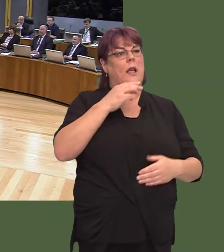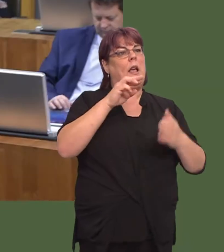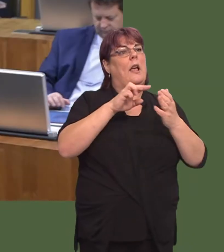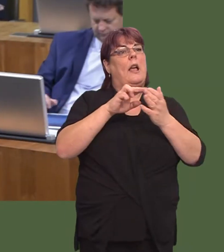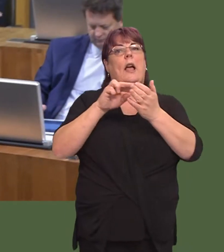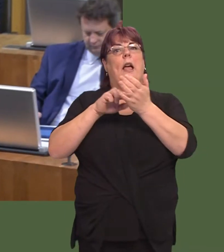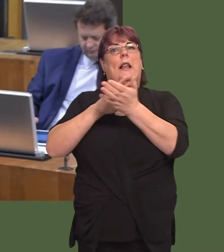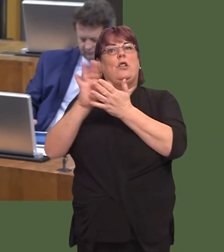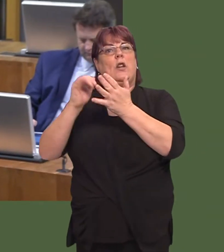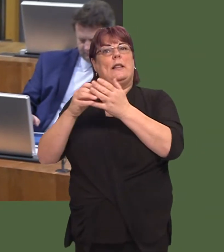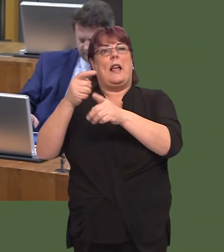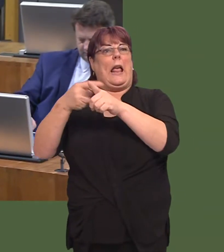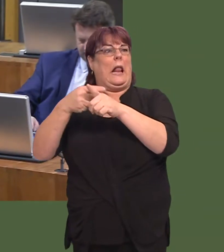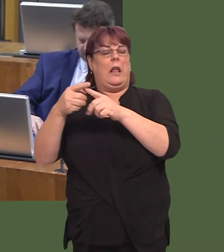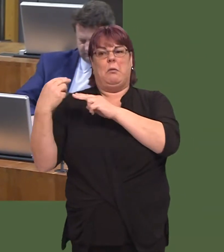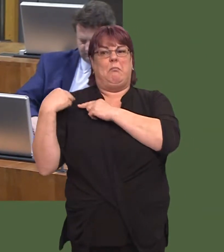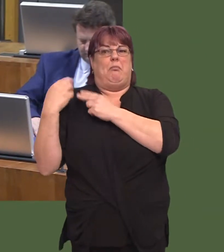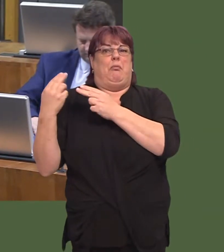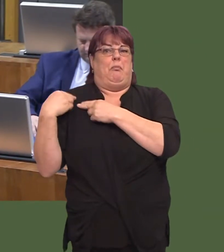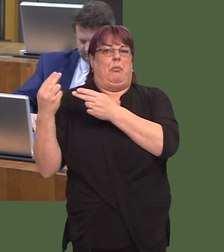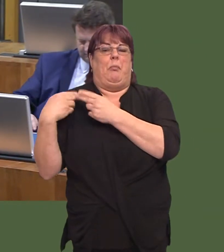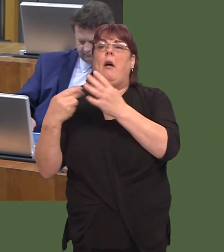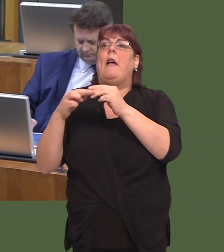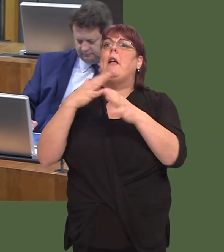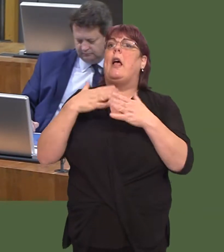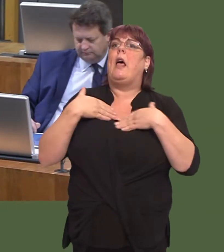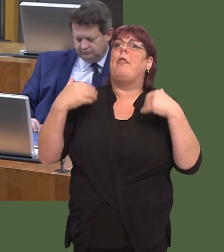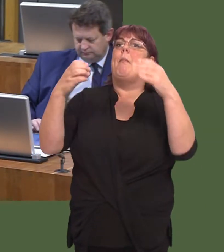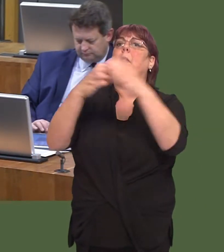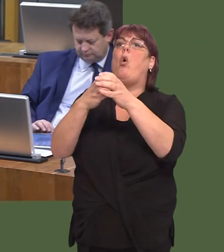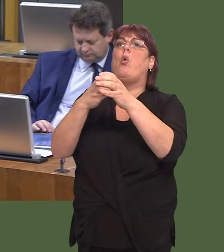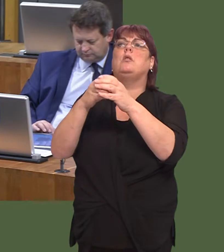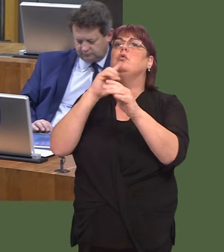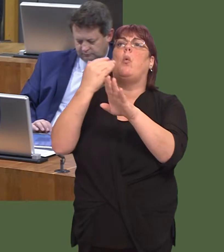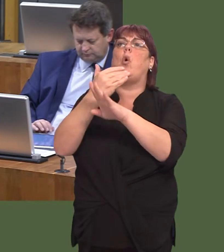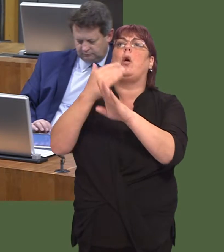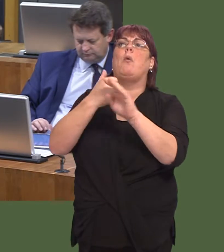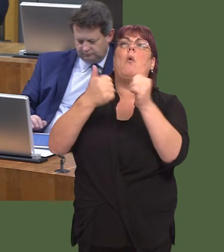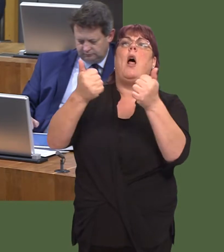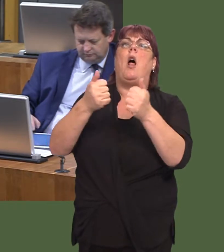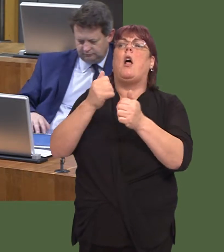Every time a health board underperforms itís never the fault of Jeremy Hunt, is it? Never the fault of the Conservative Government or Jeremy Hunt.